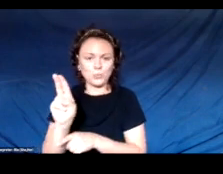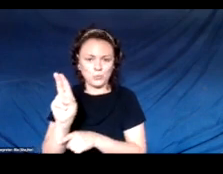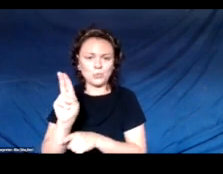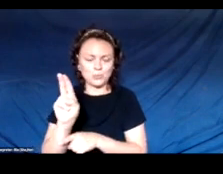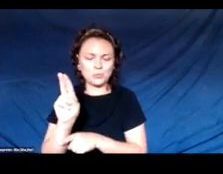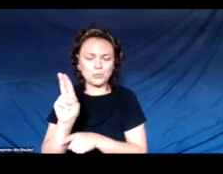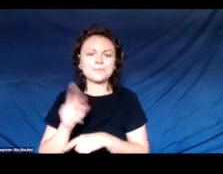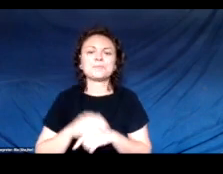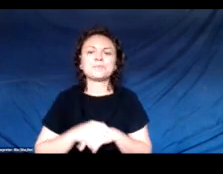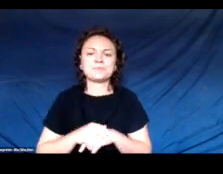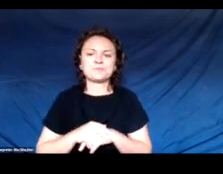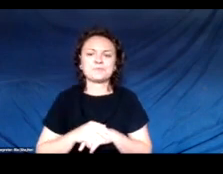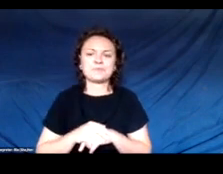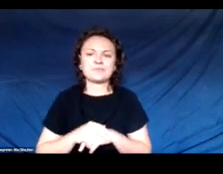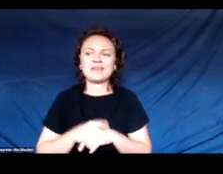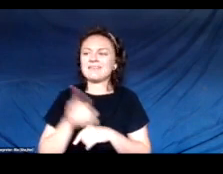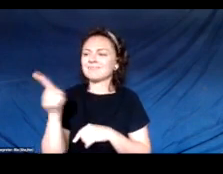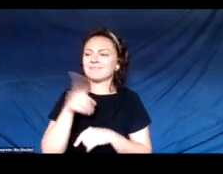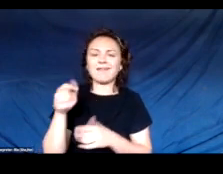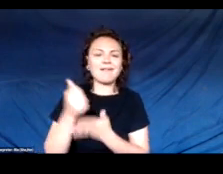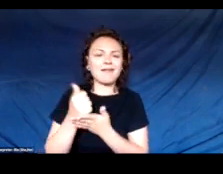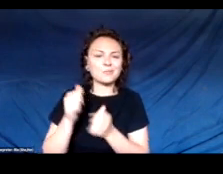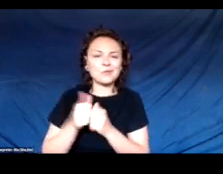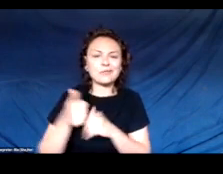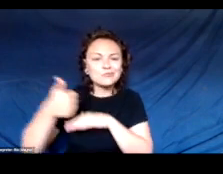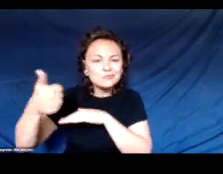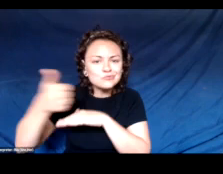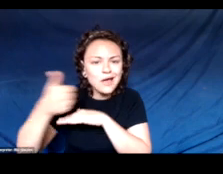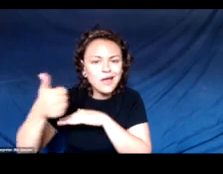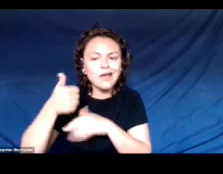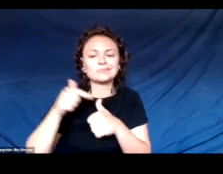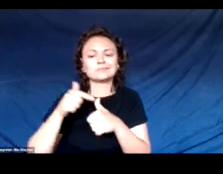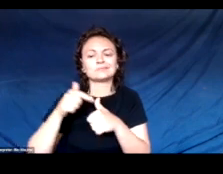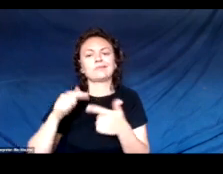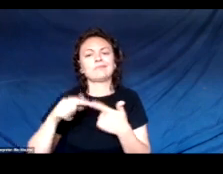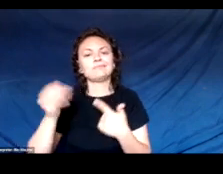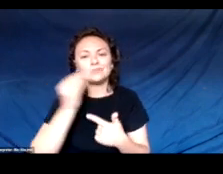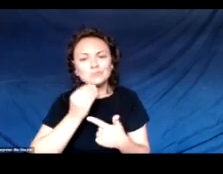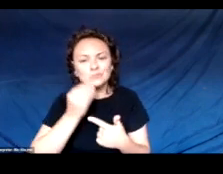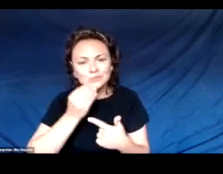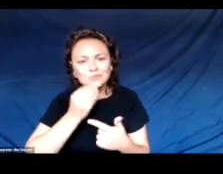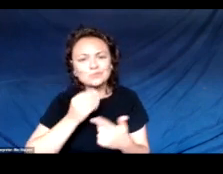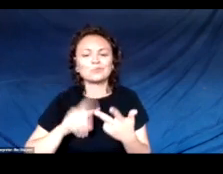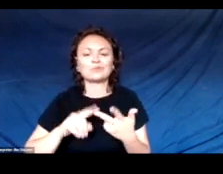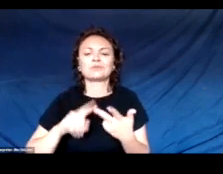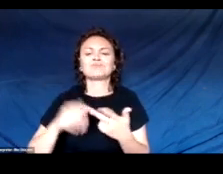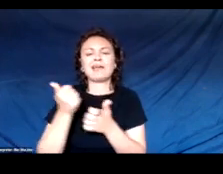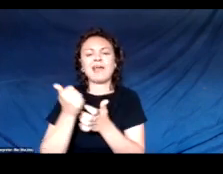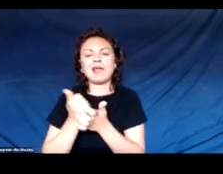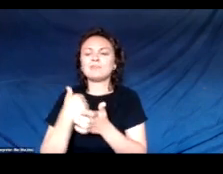helped us with rides and food and like and settling in and Marco's